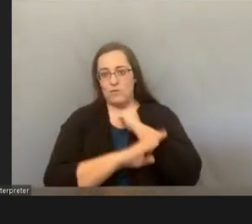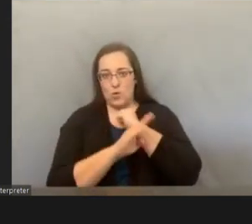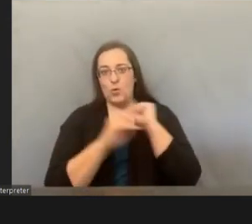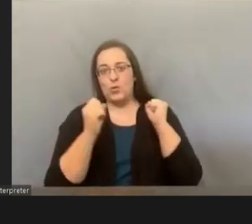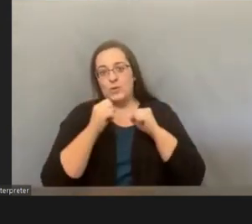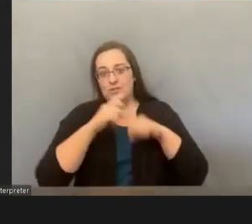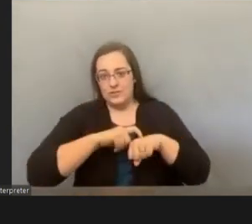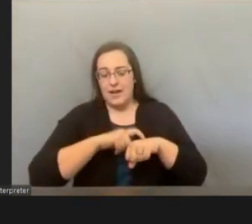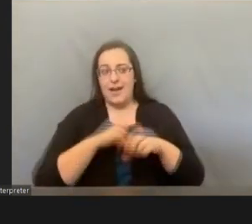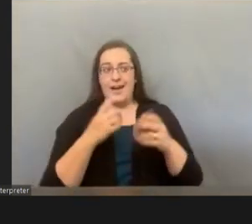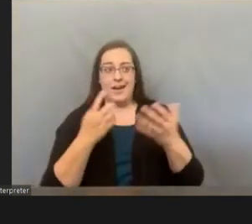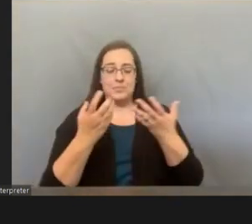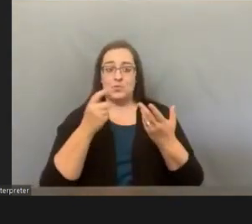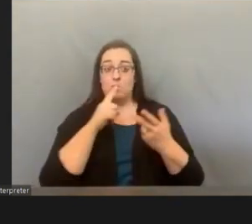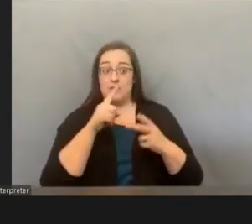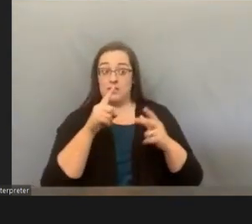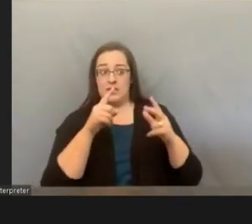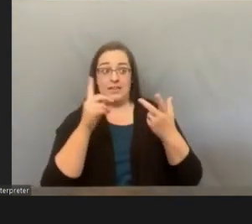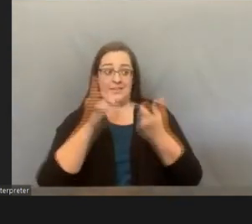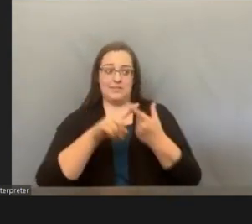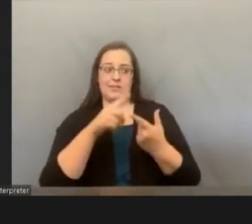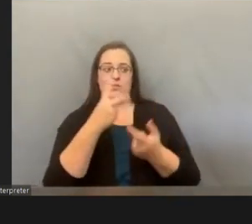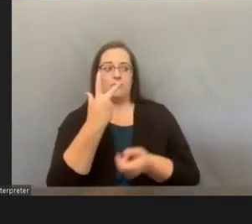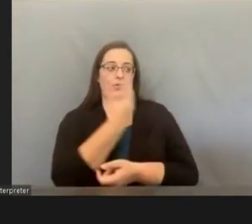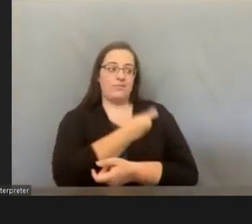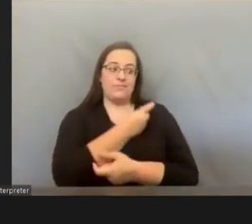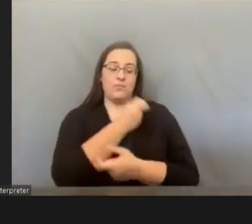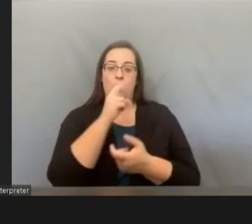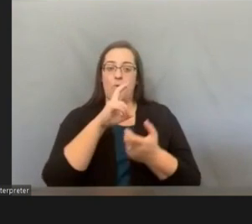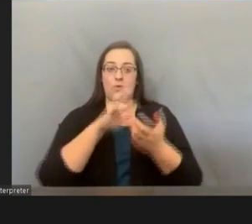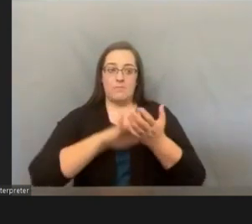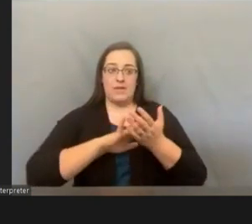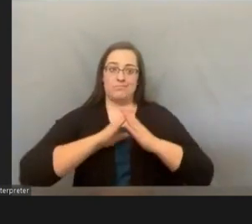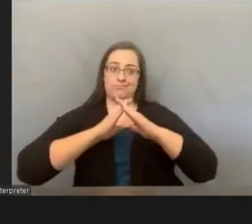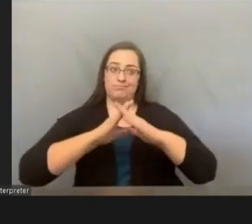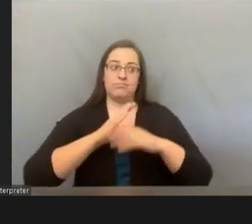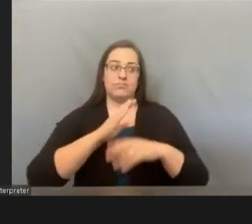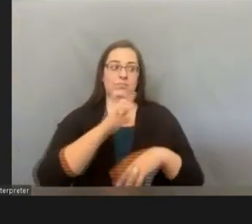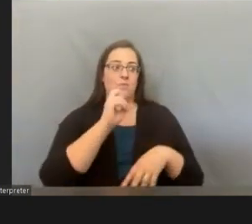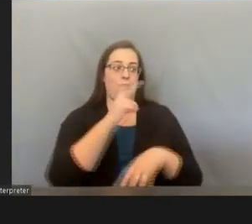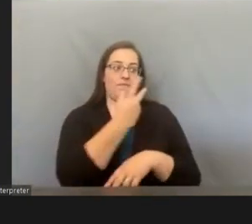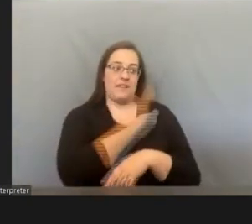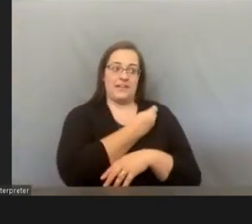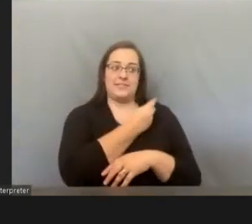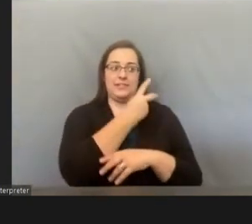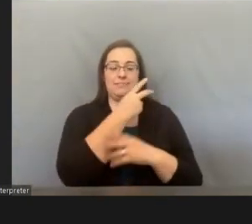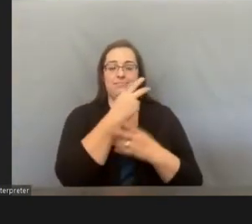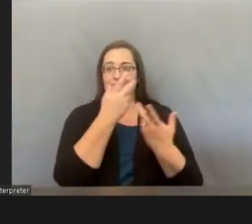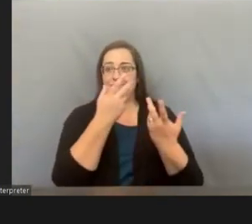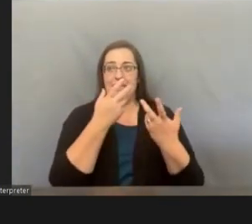NUMBER THAT A PROJECTED WORK AND HAVE ANOTHER BOUT OF CASES.